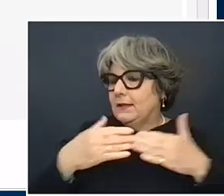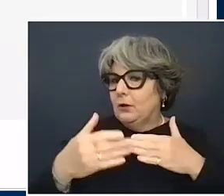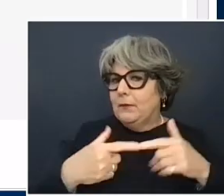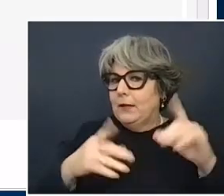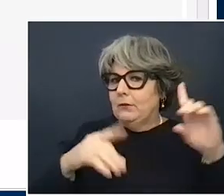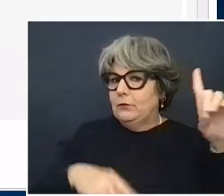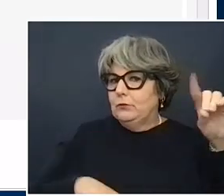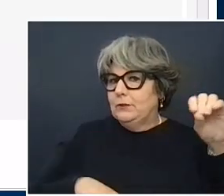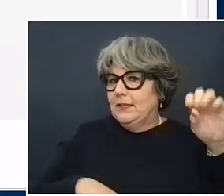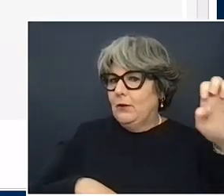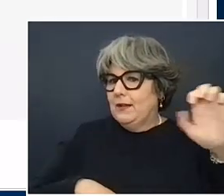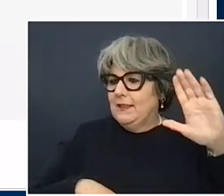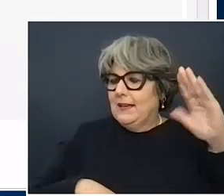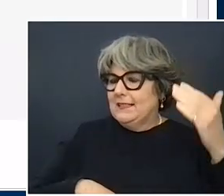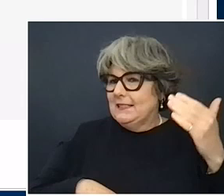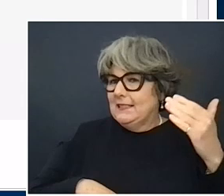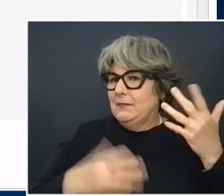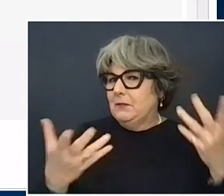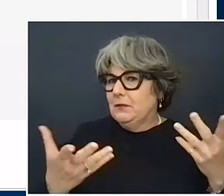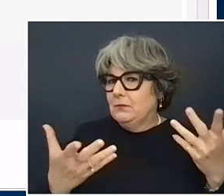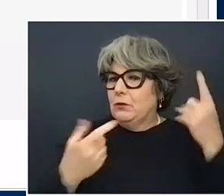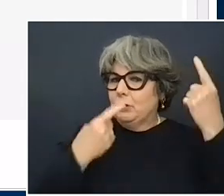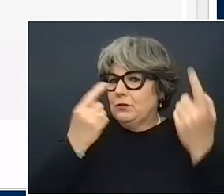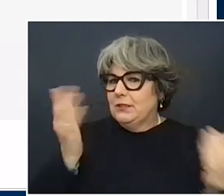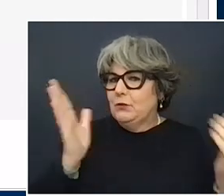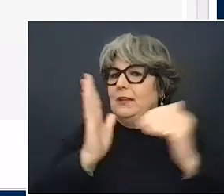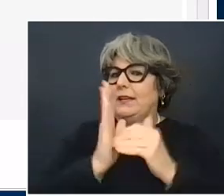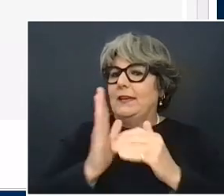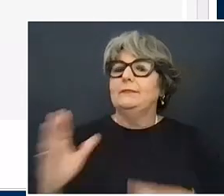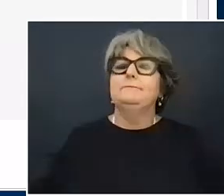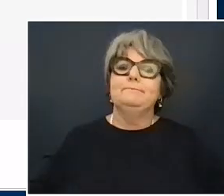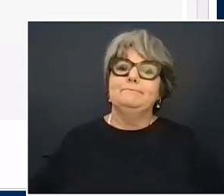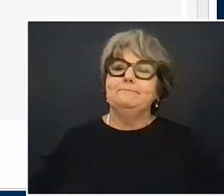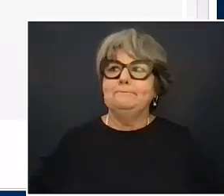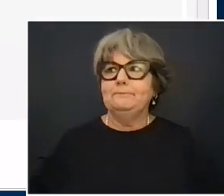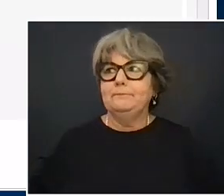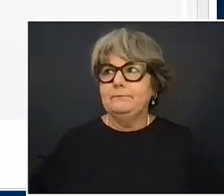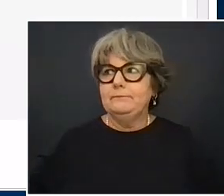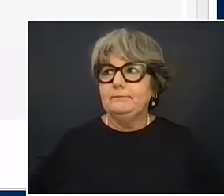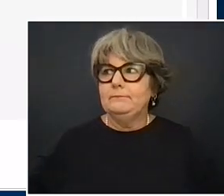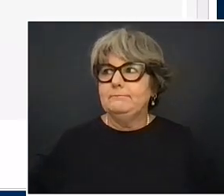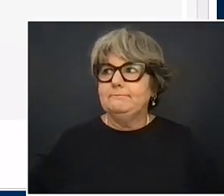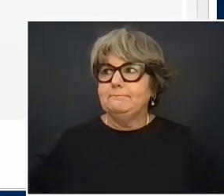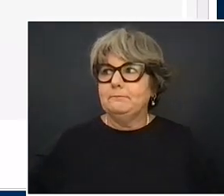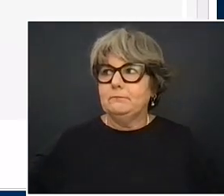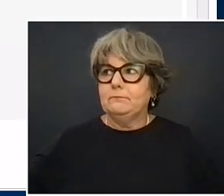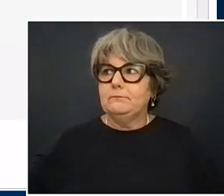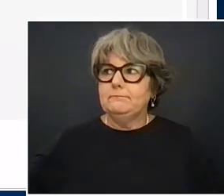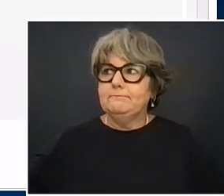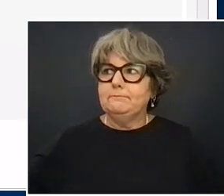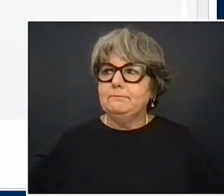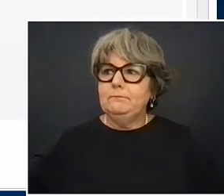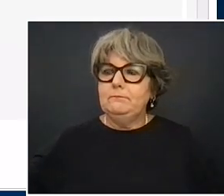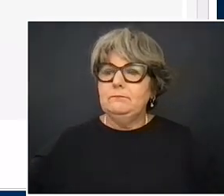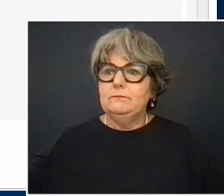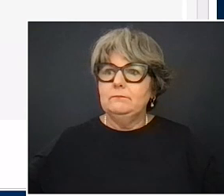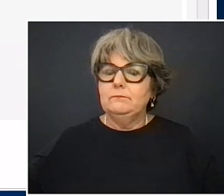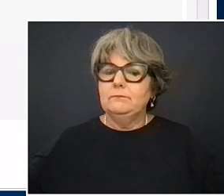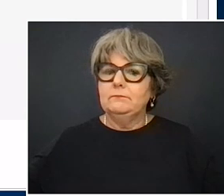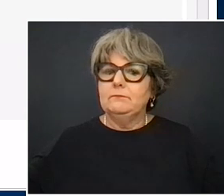worth reconsidering. Yeah. Just real quickly, Jamie, we try to address some of those things you just